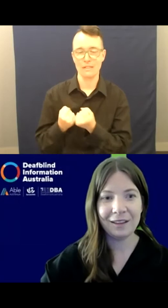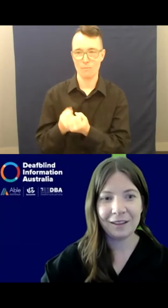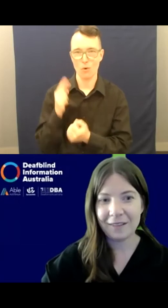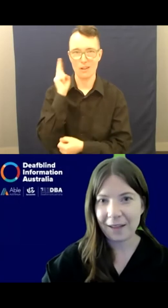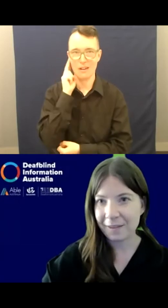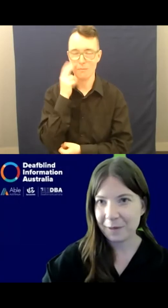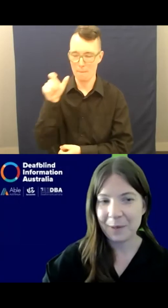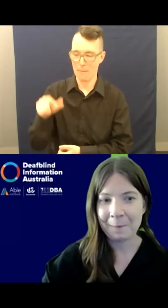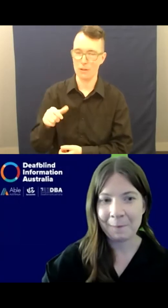That's a bit about me.